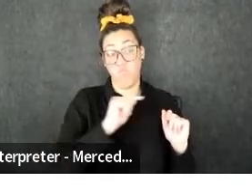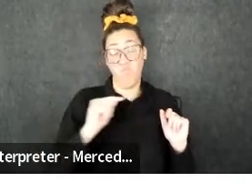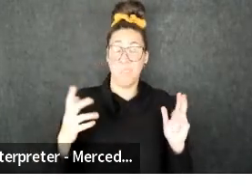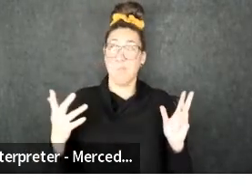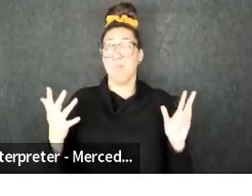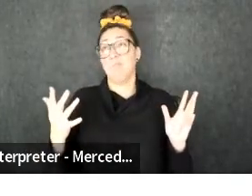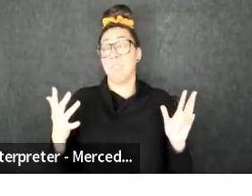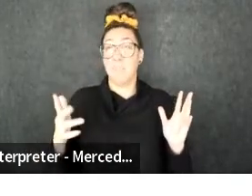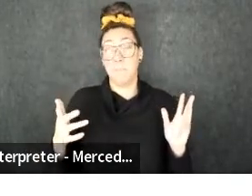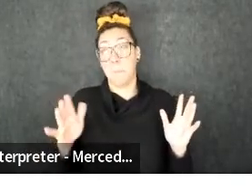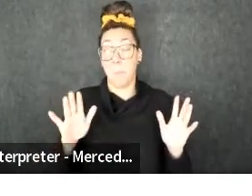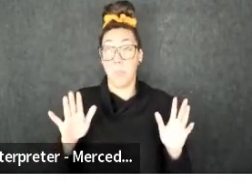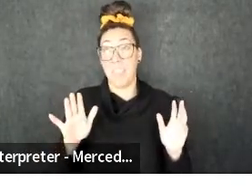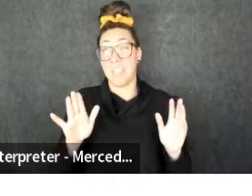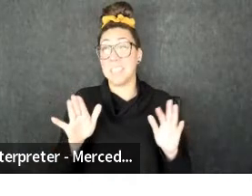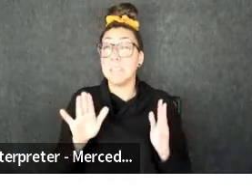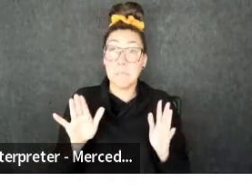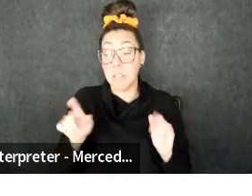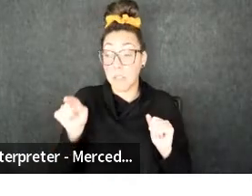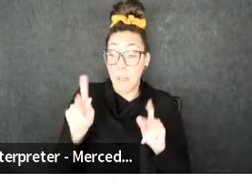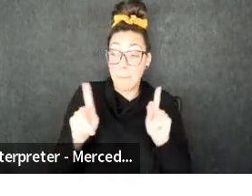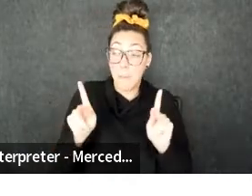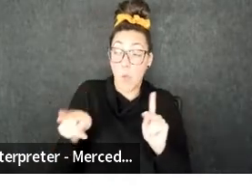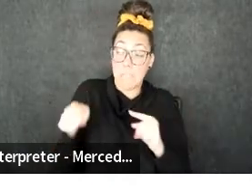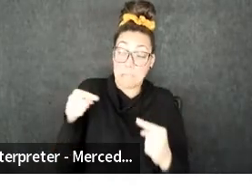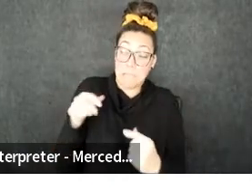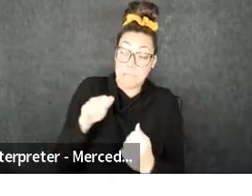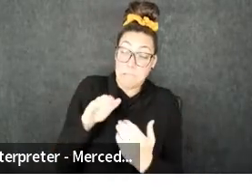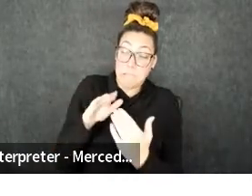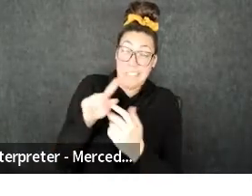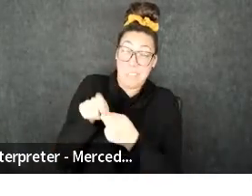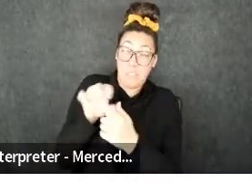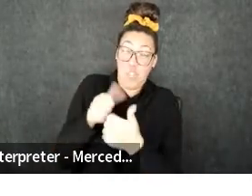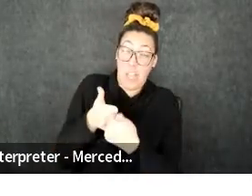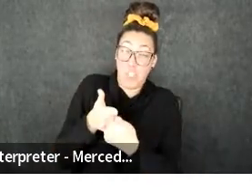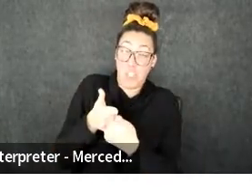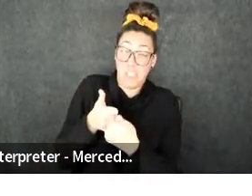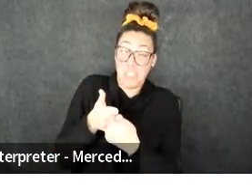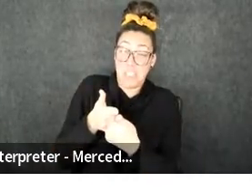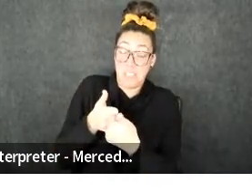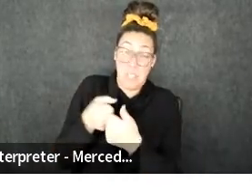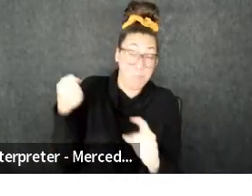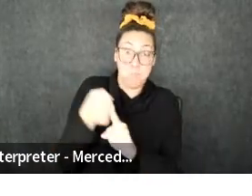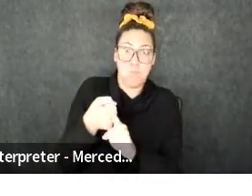challenges that are that impacts our hope severely, like the ones we talked about at the start. Right?